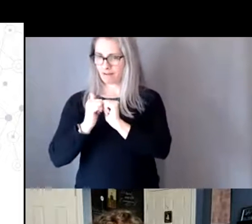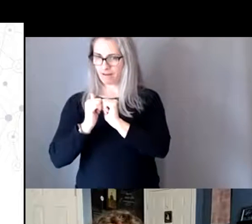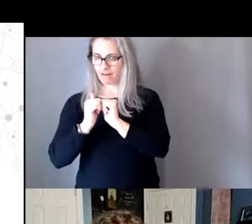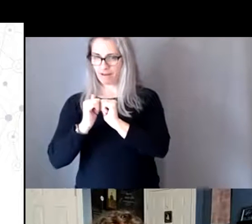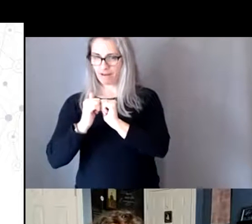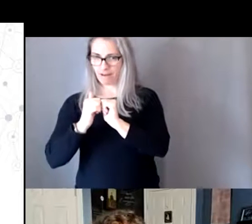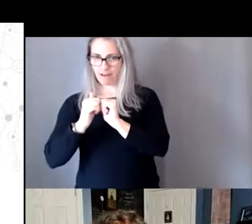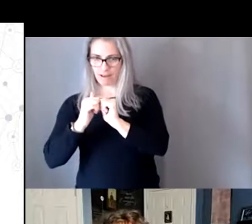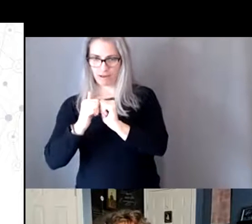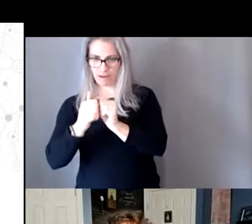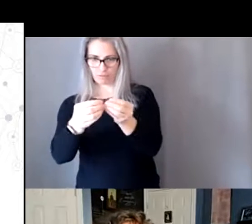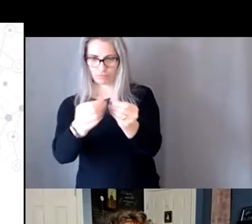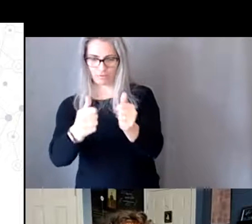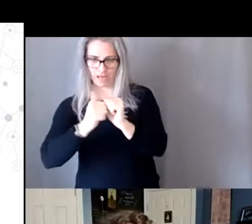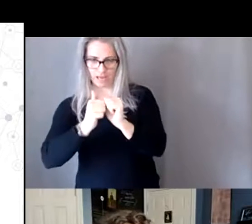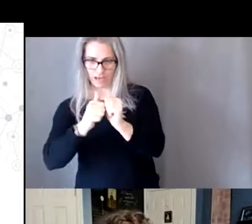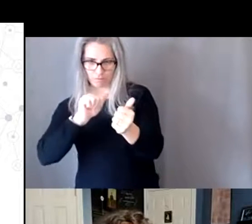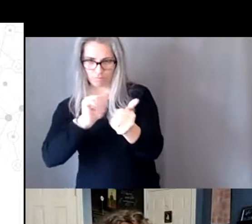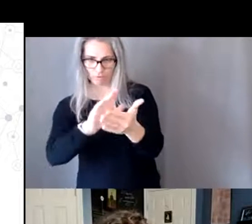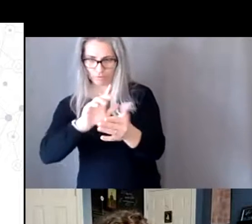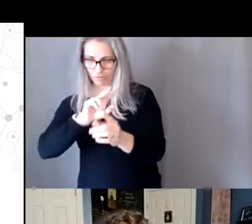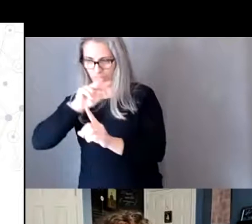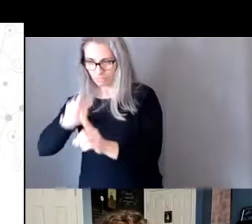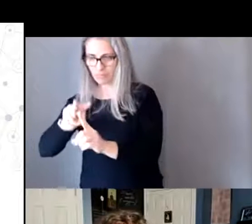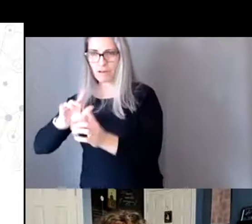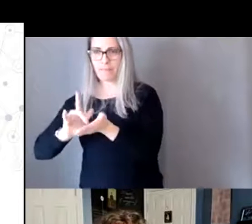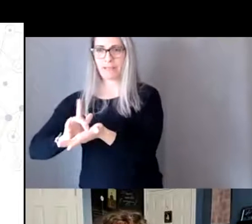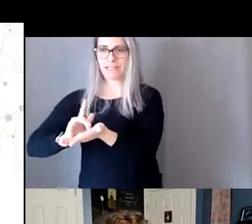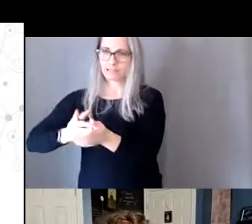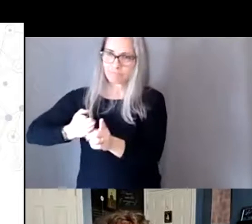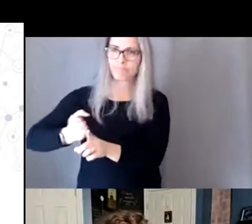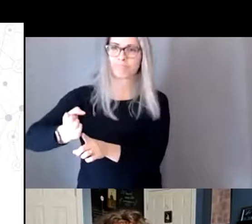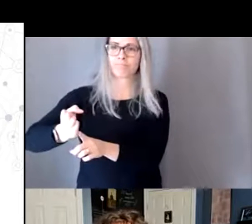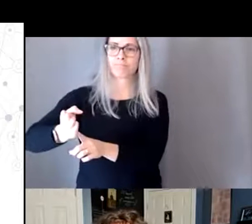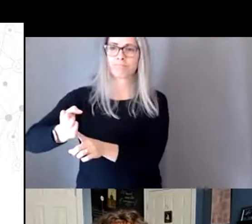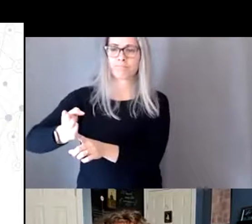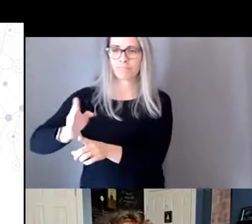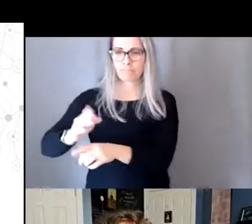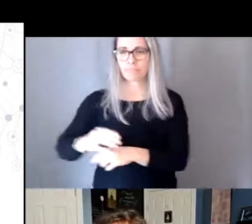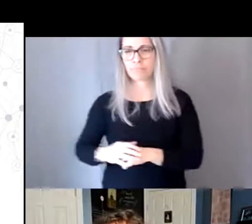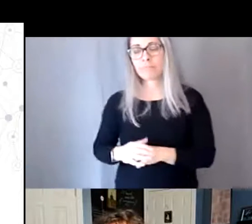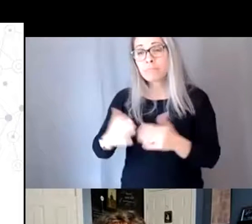intervention and so the effects of this are to foreclose or preclude alternative